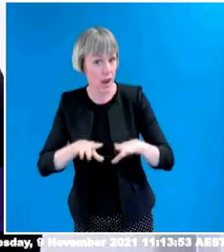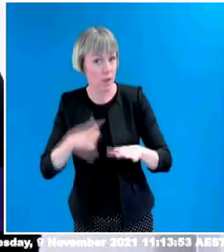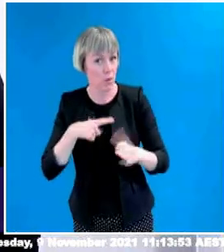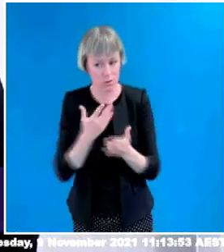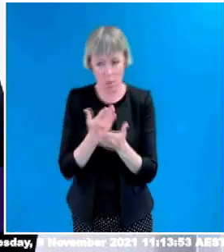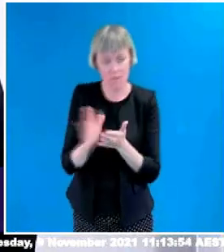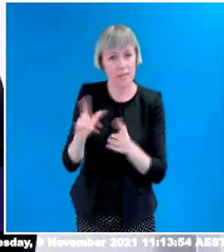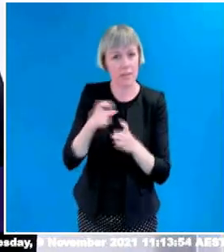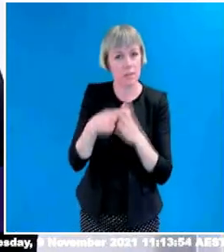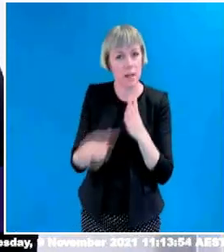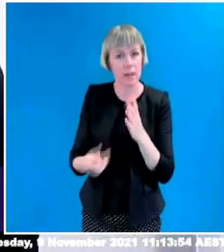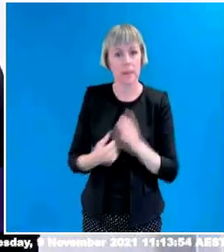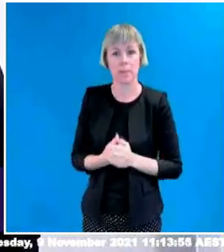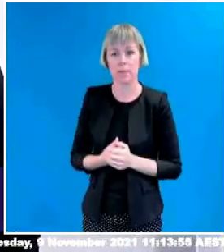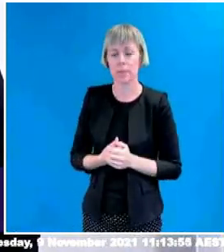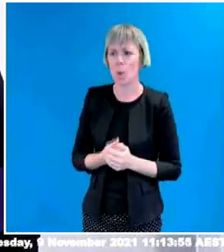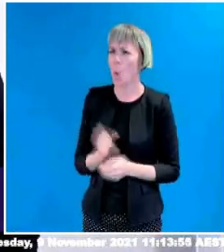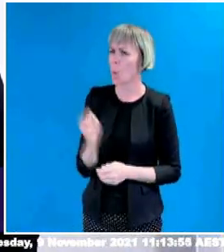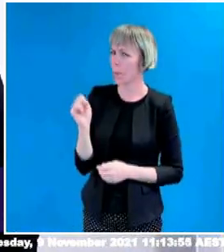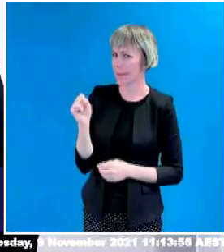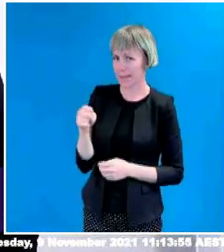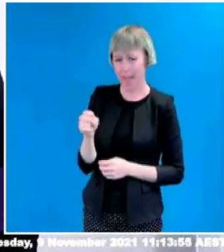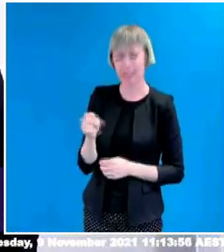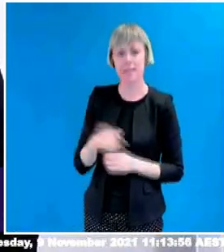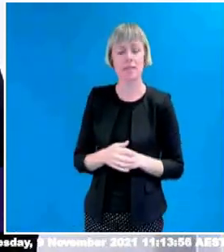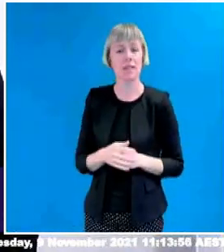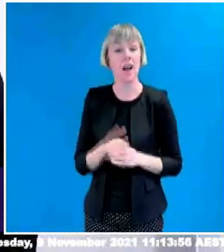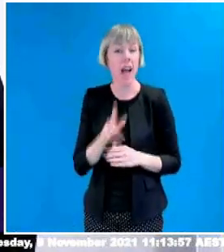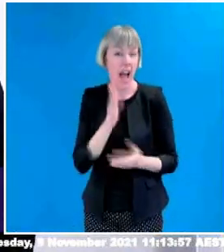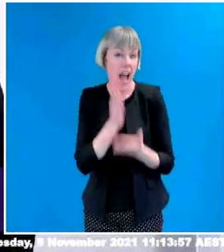In many ways it is deliberate because we only picked up on four or five issues